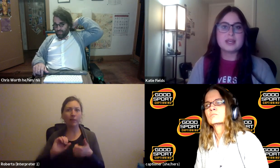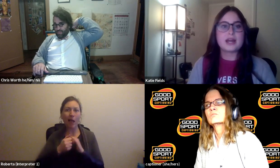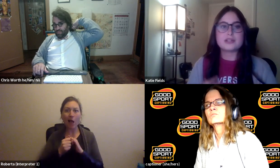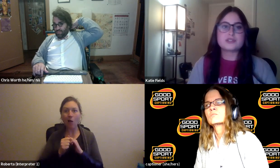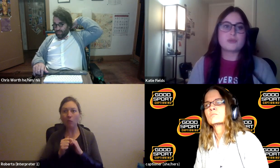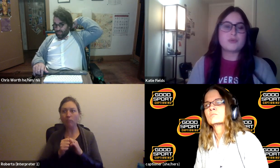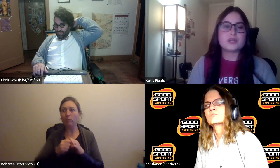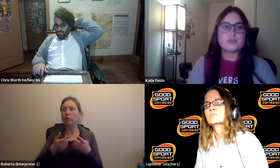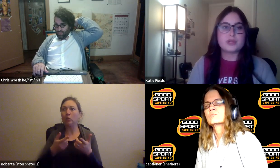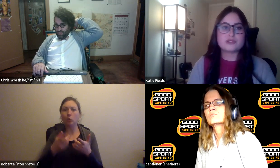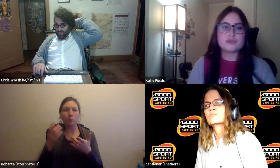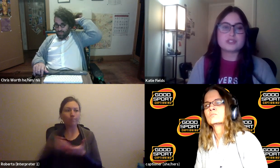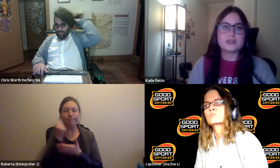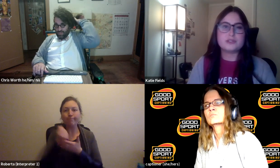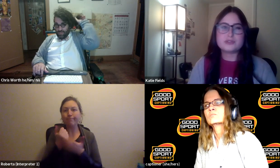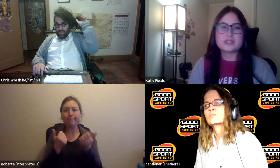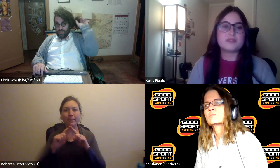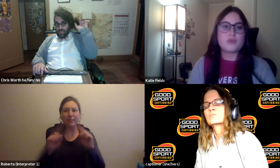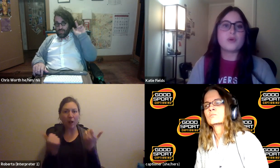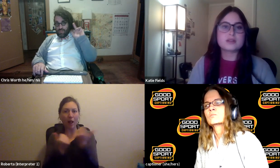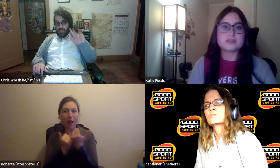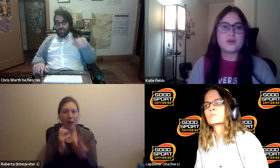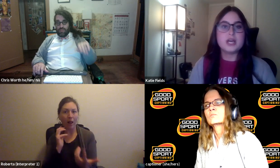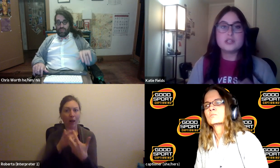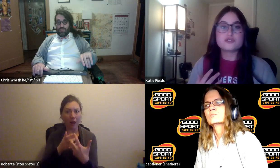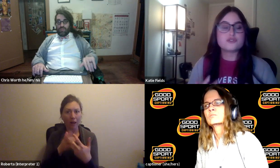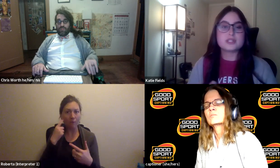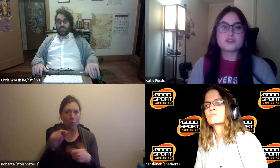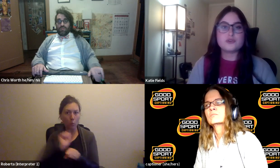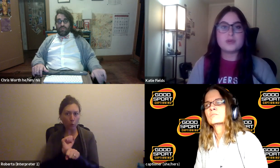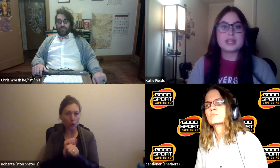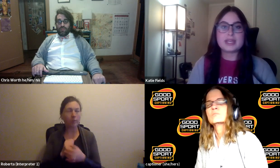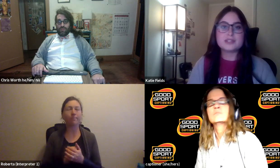how to determine which employers are most inclusive and more. So students who engage